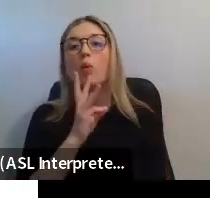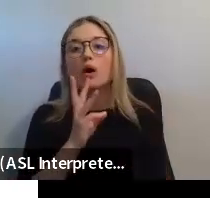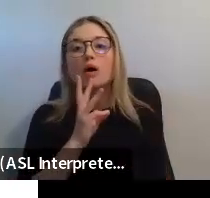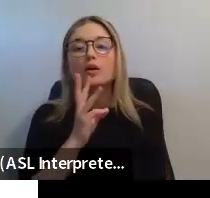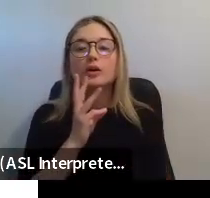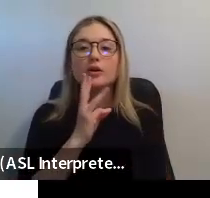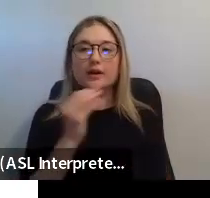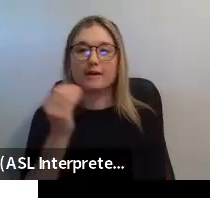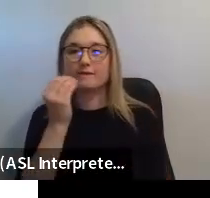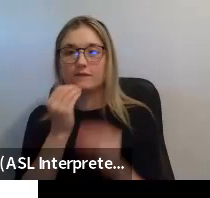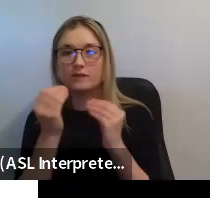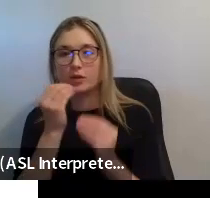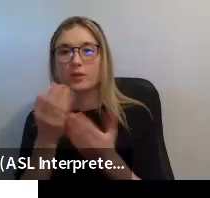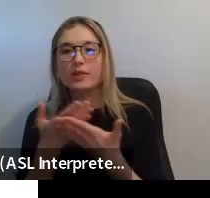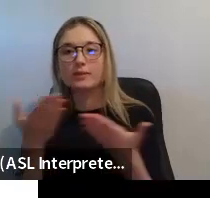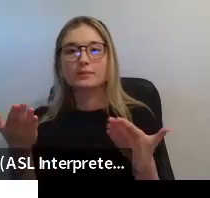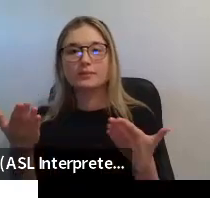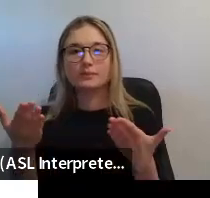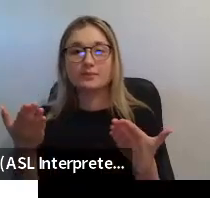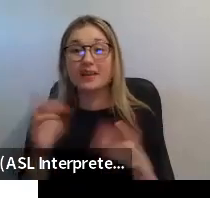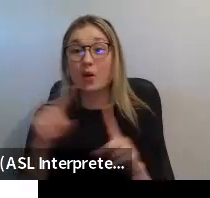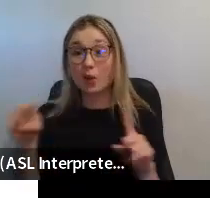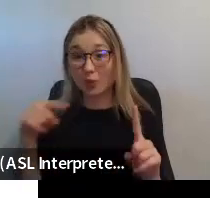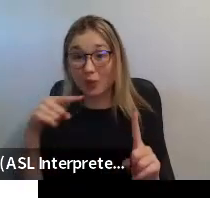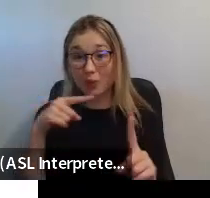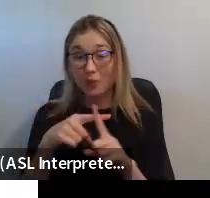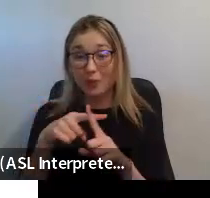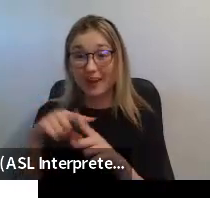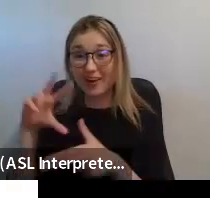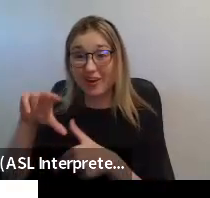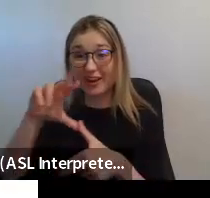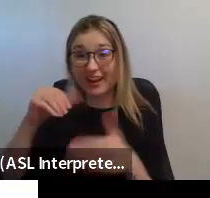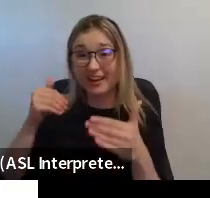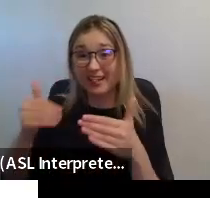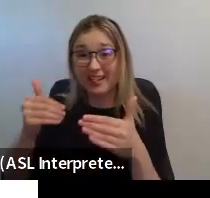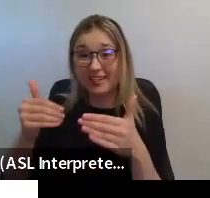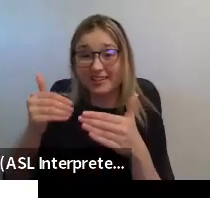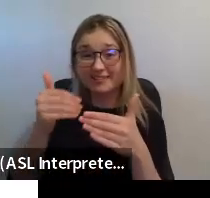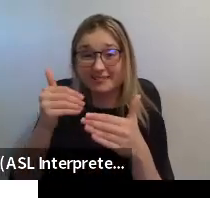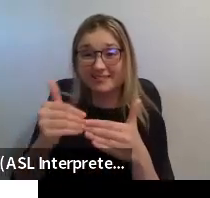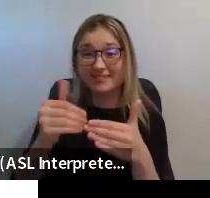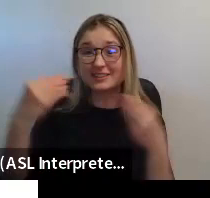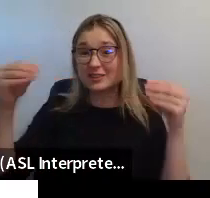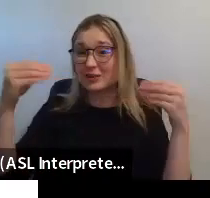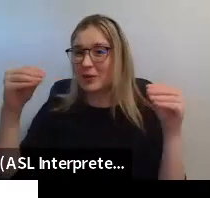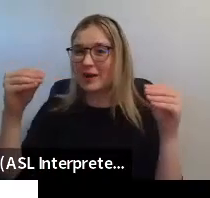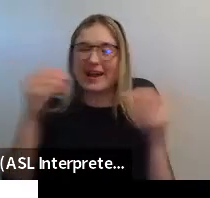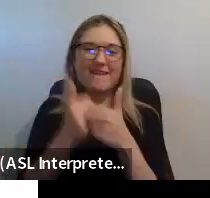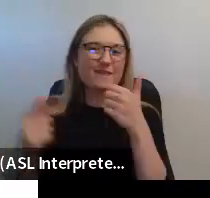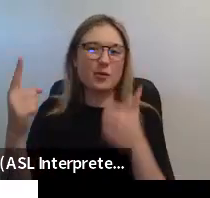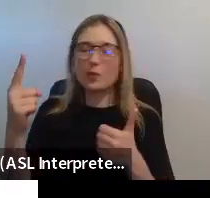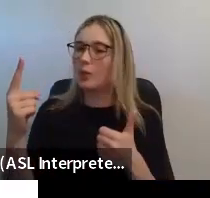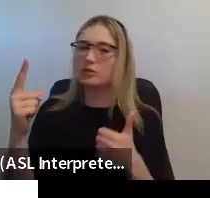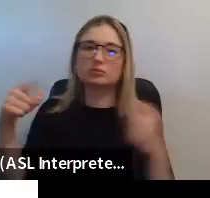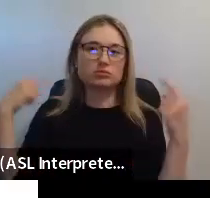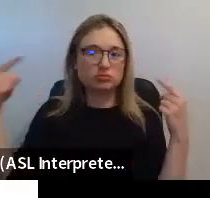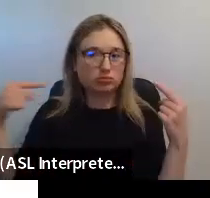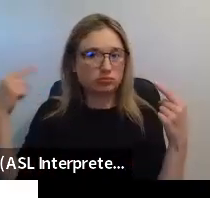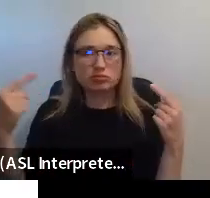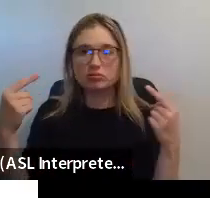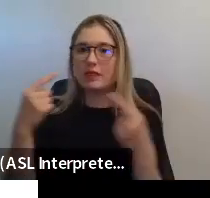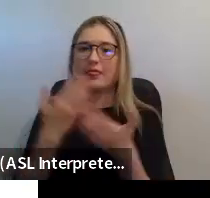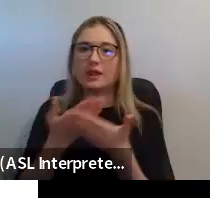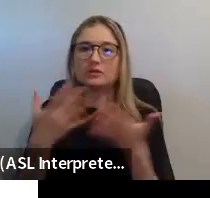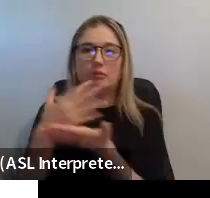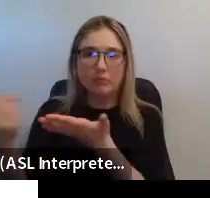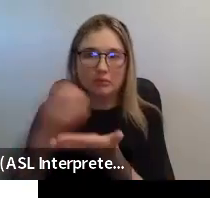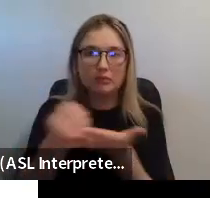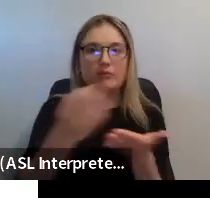So just making sure that you have enough water and non perishable food items.